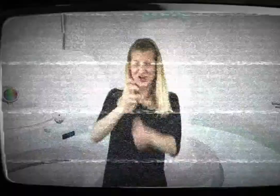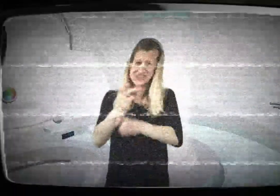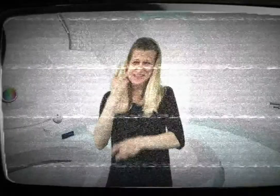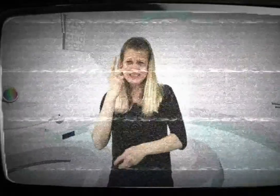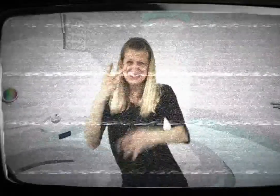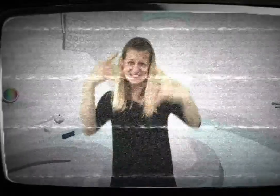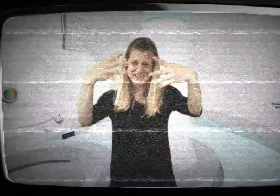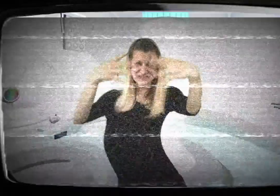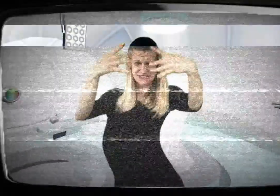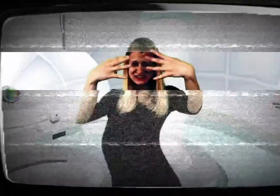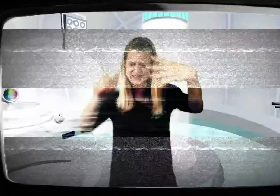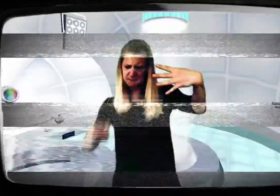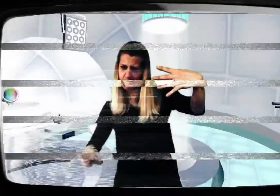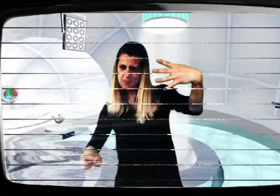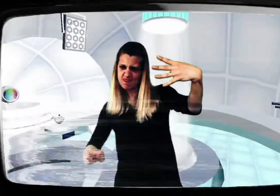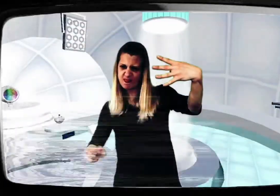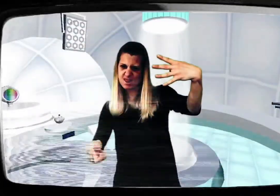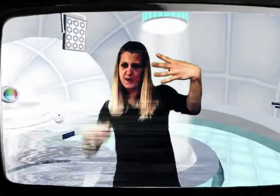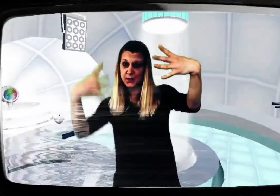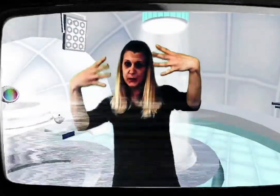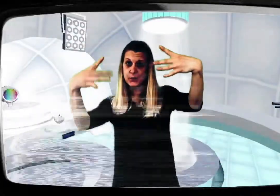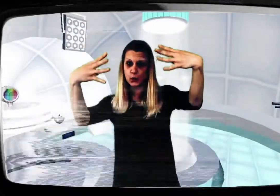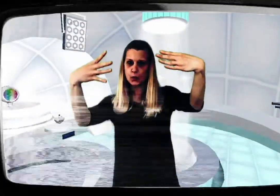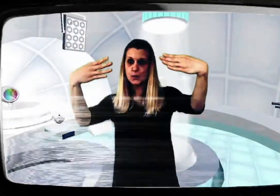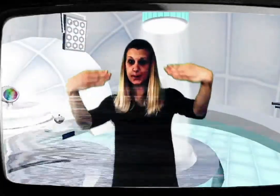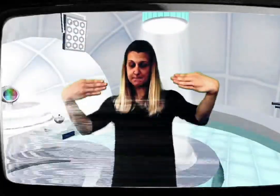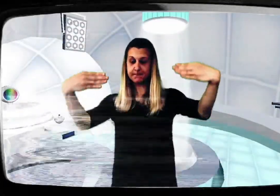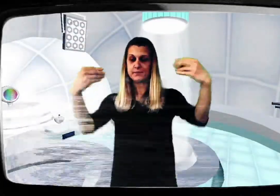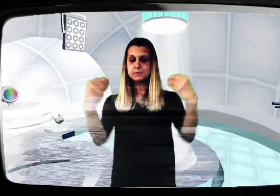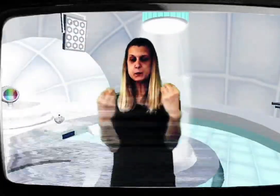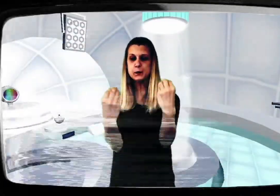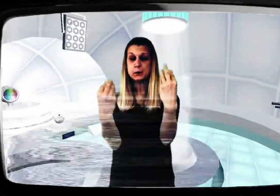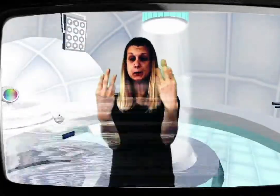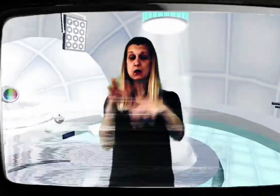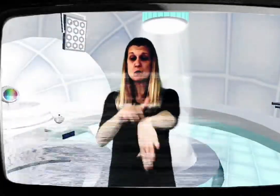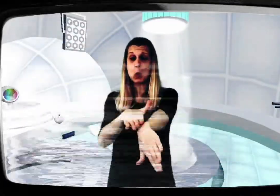Mr. Wonka adjusted one of the knobs and the wavy lines went away.